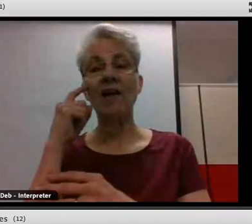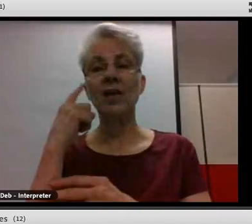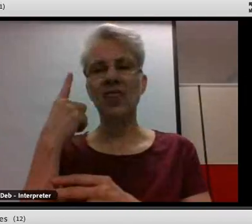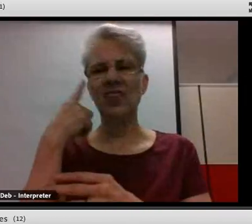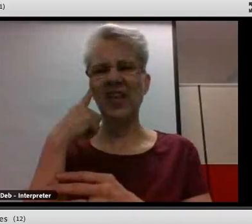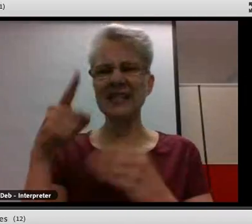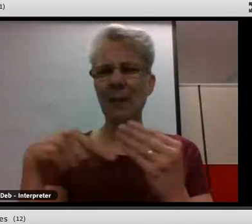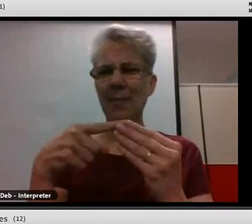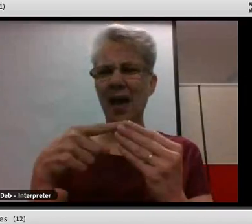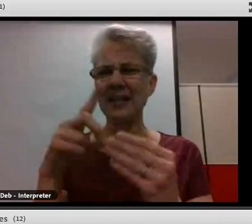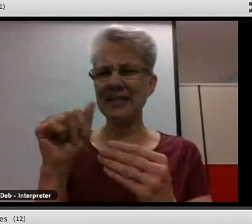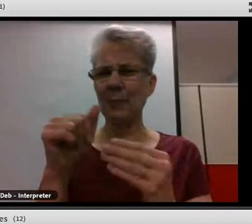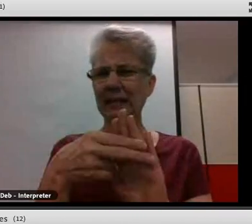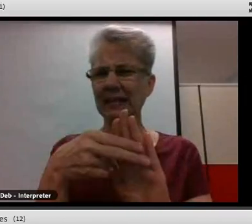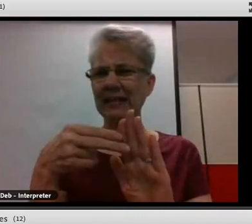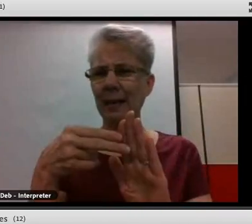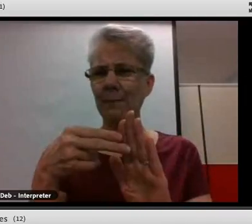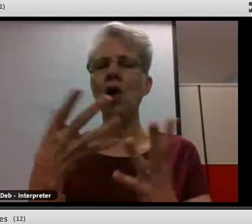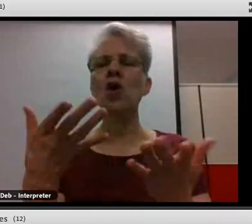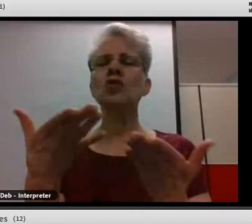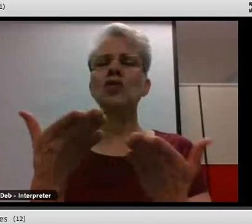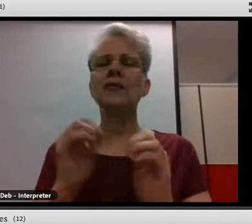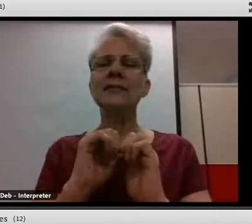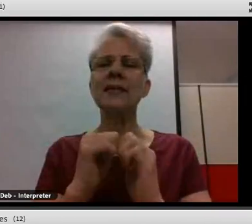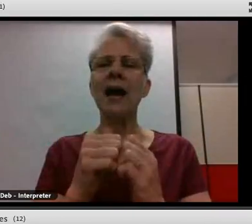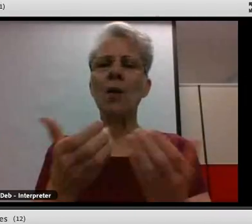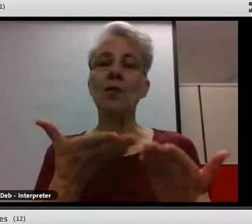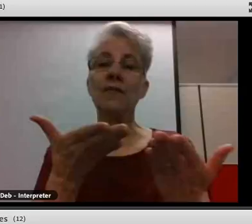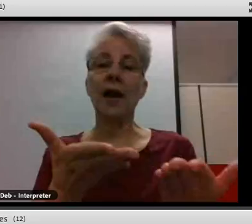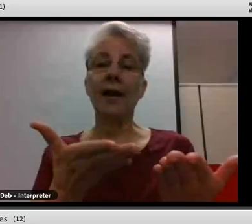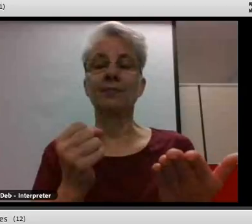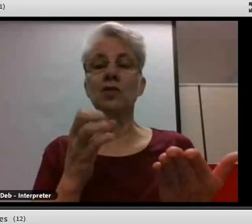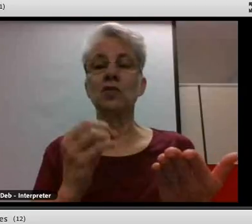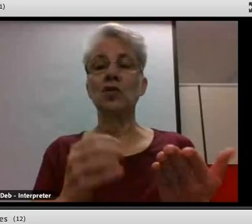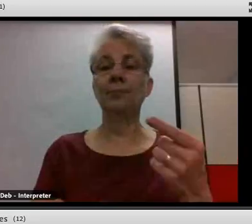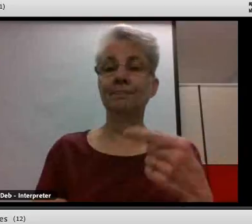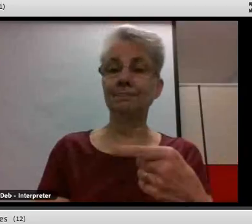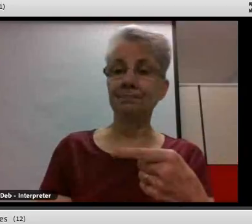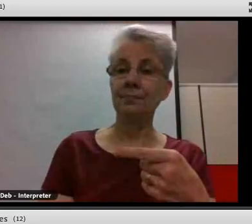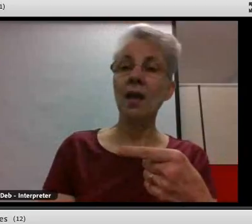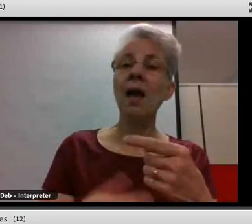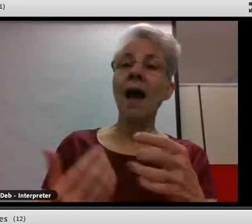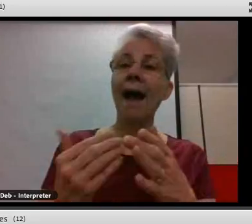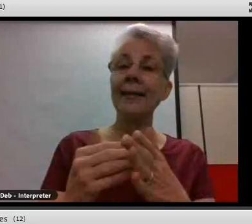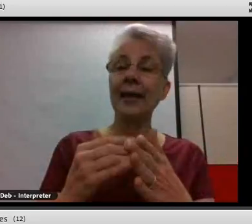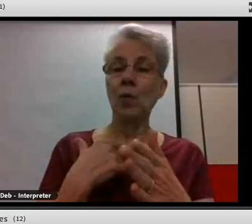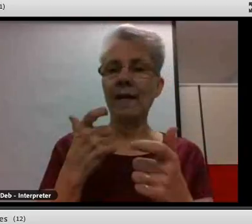And kind of our Bible, our guru group that guides all of us,